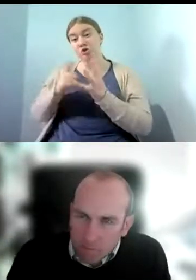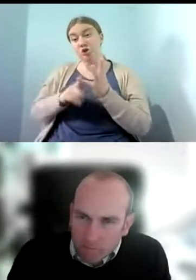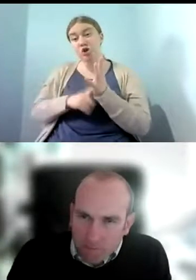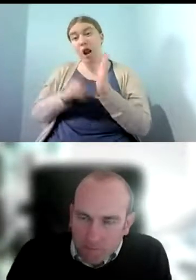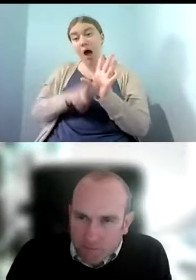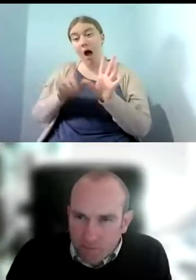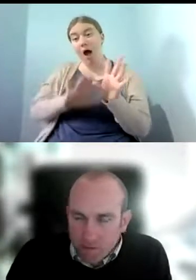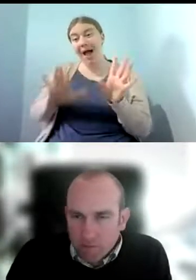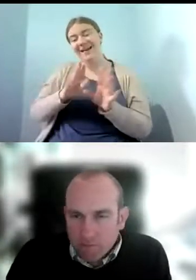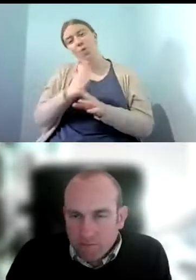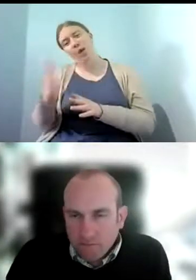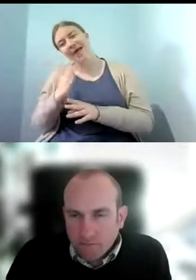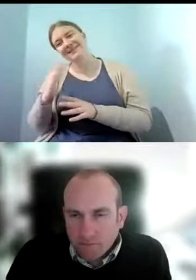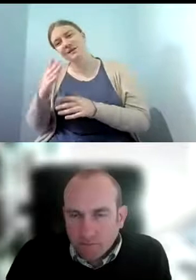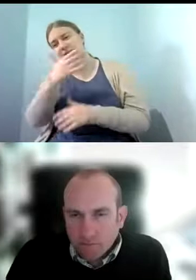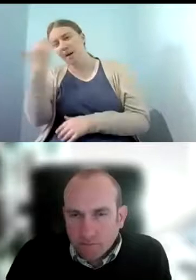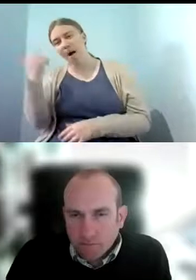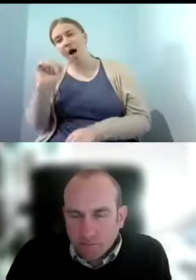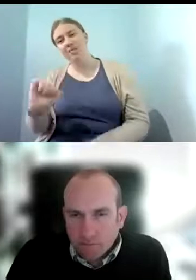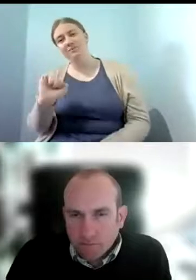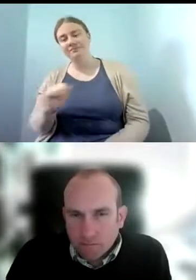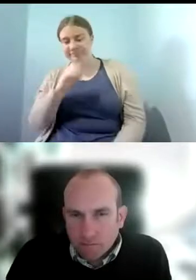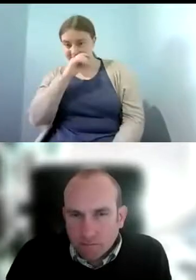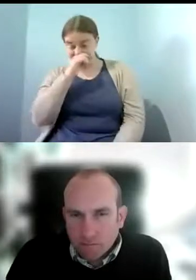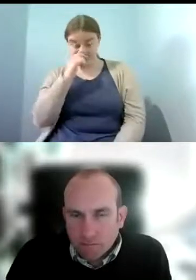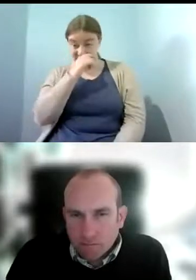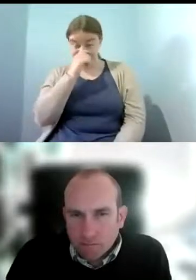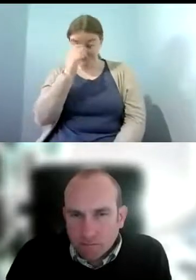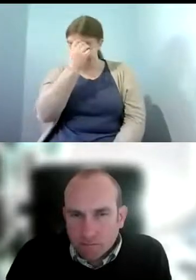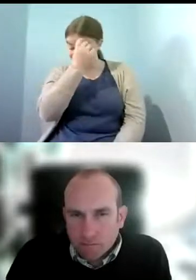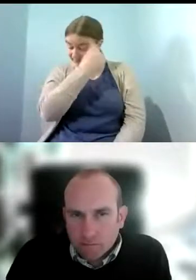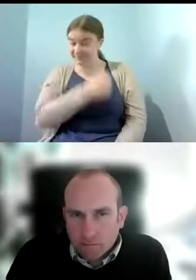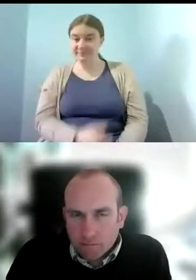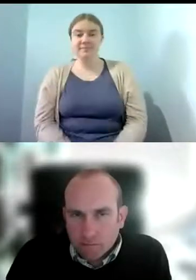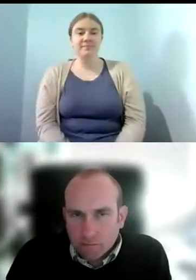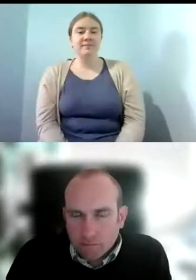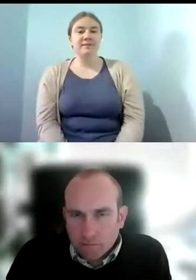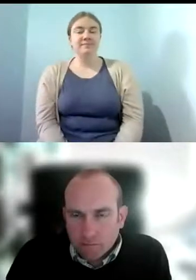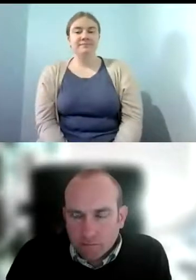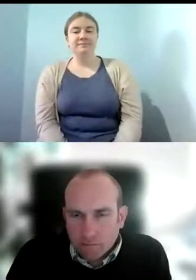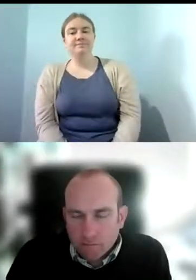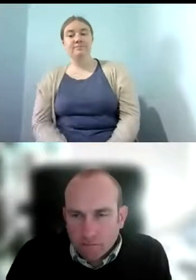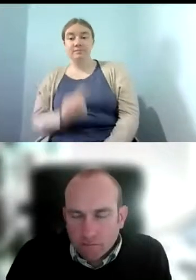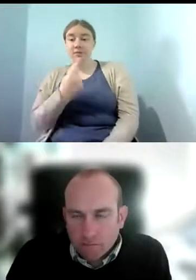the summer is what we're looking at um there's a question from graham about whether the proximity